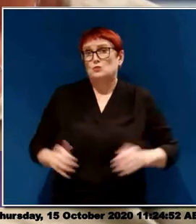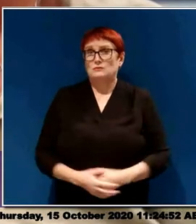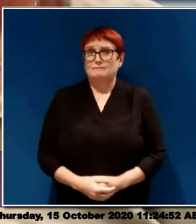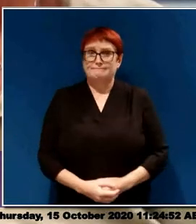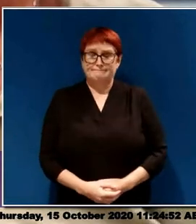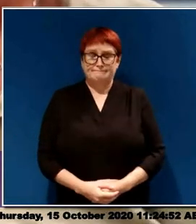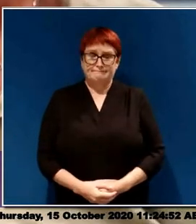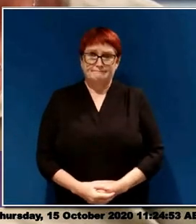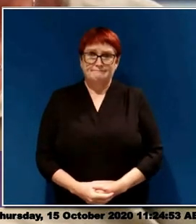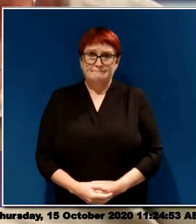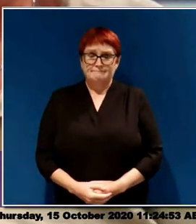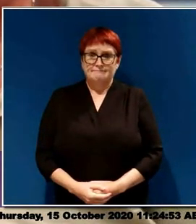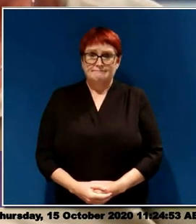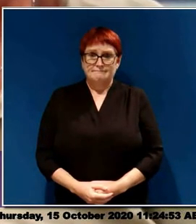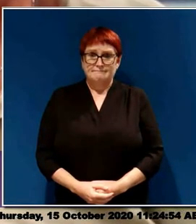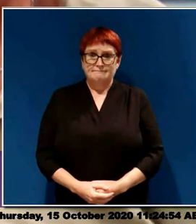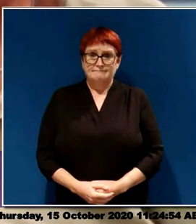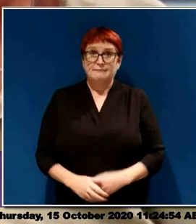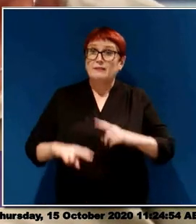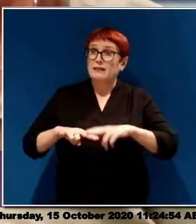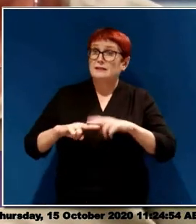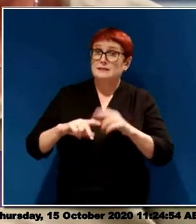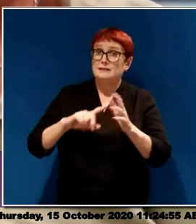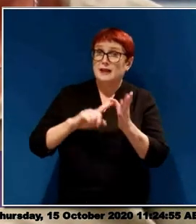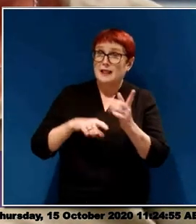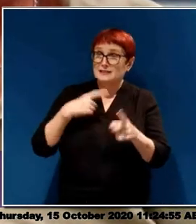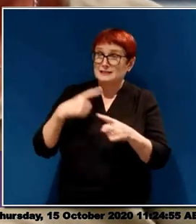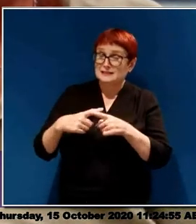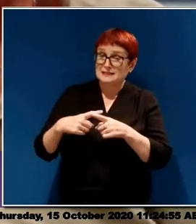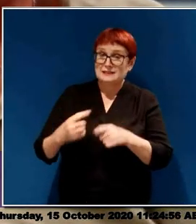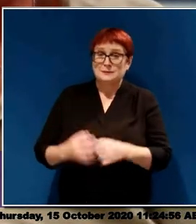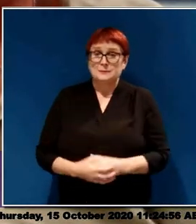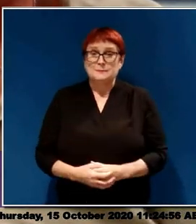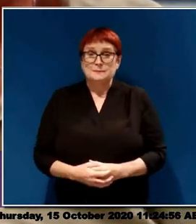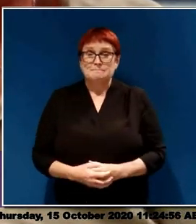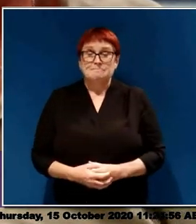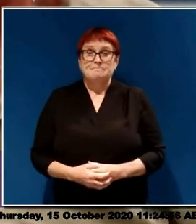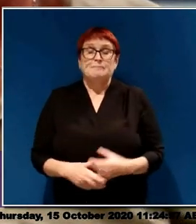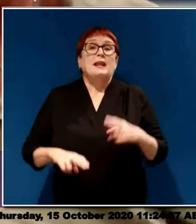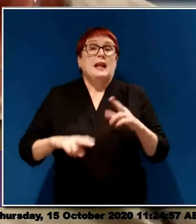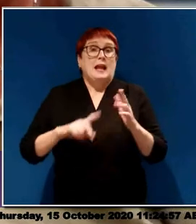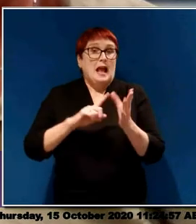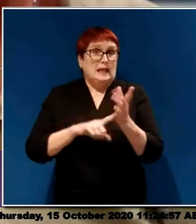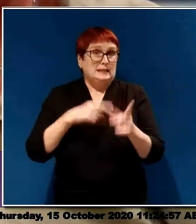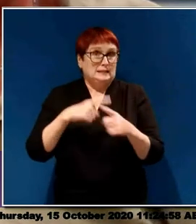Alex? Well, I sort of believe that these kids - I mean these teachers